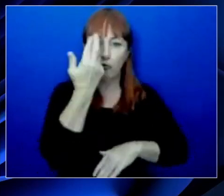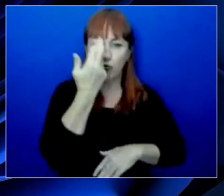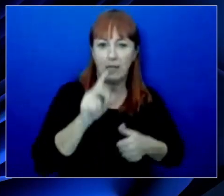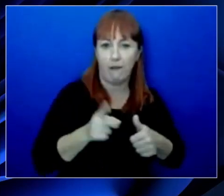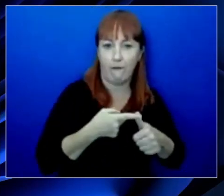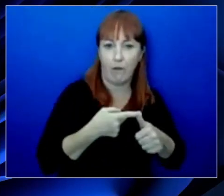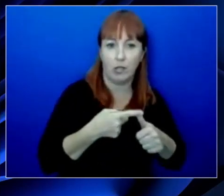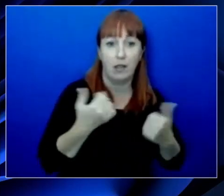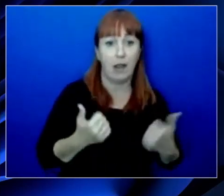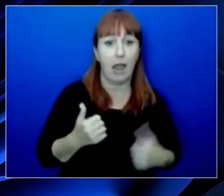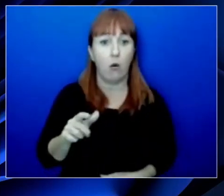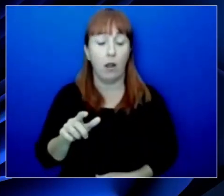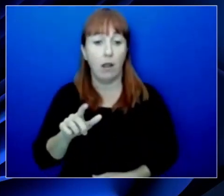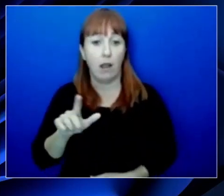to left arrow here to get back to